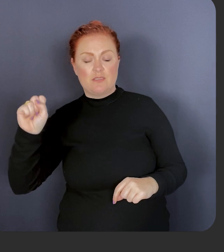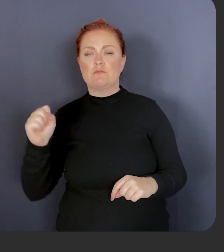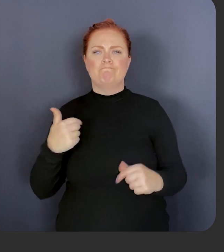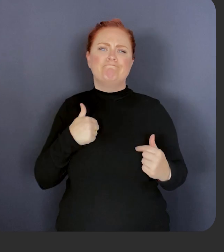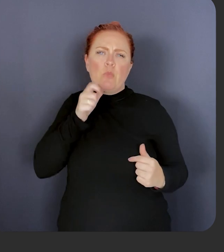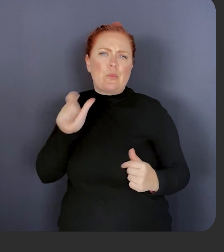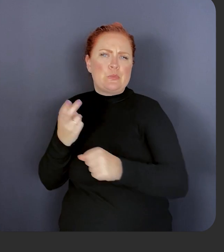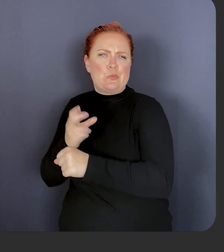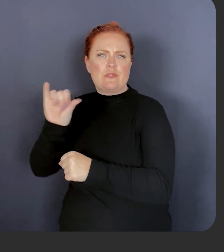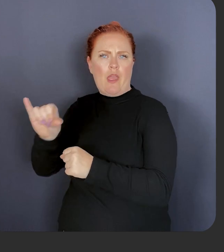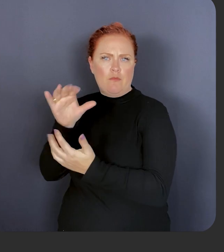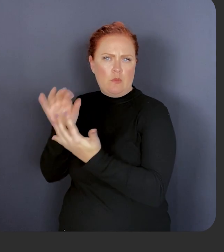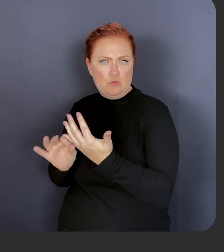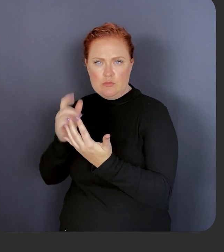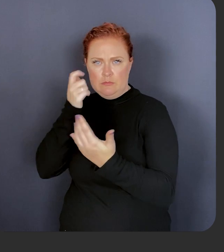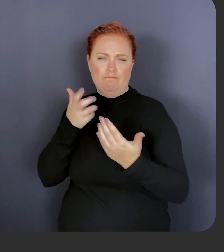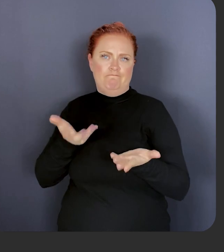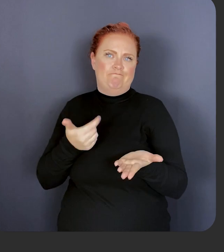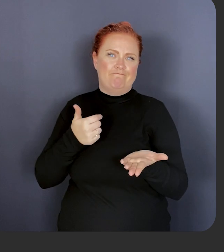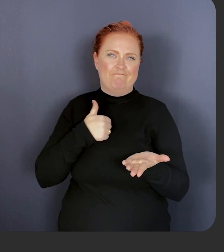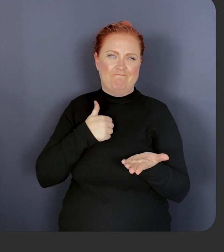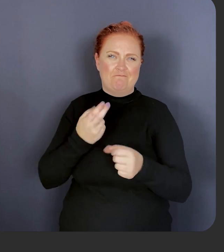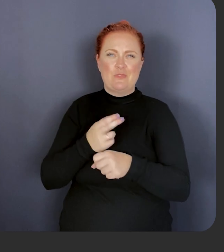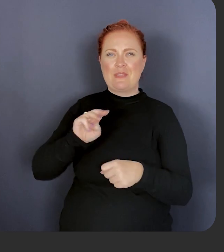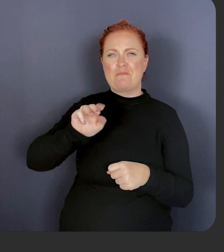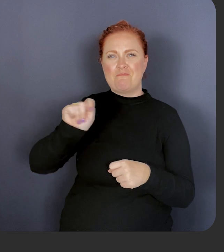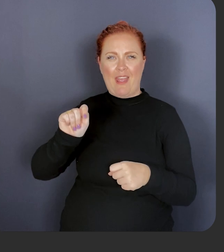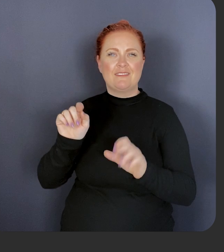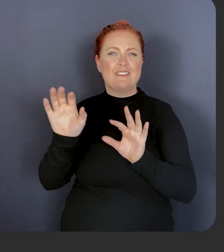within that dialog because I am using the mat-selection-list,